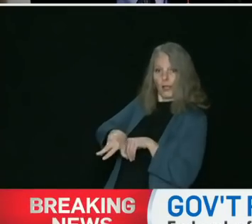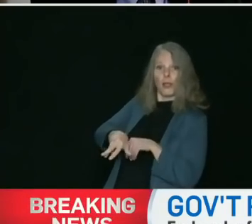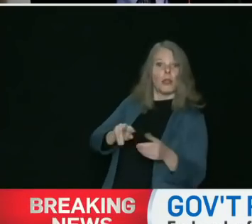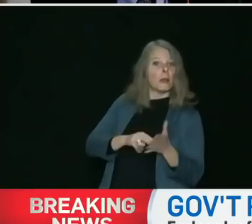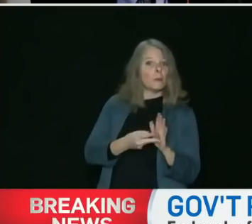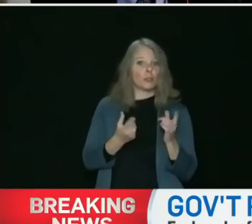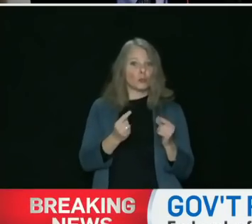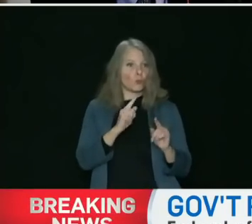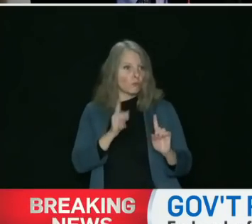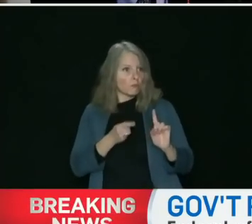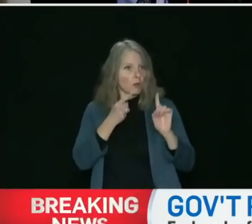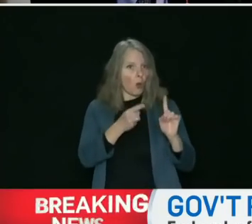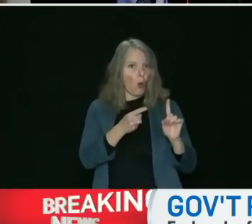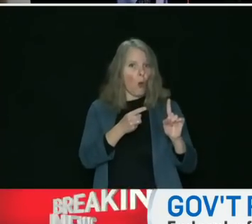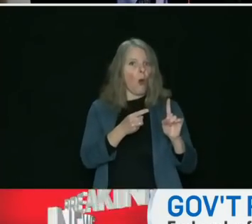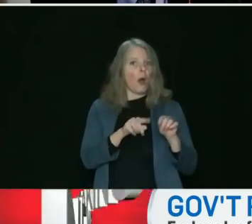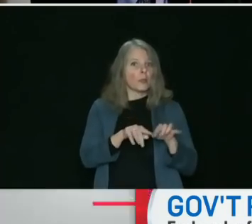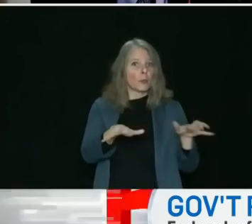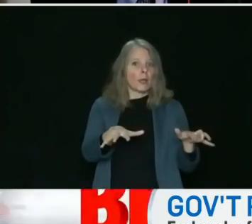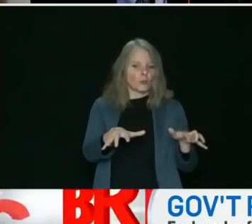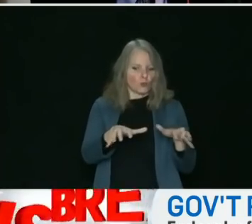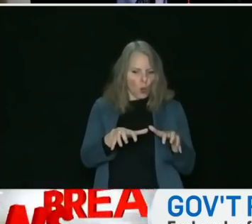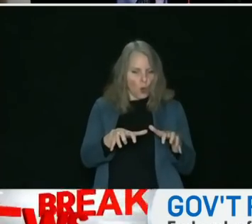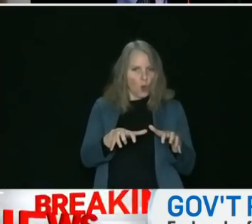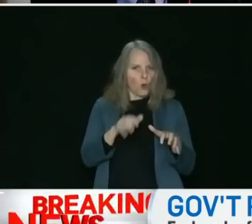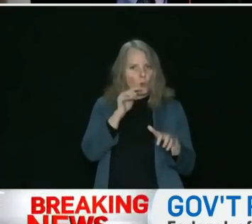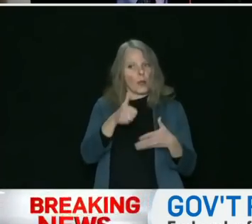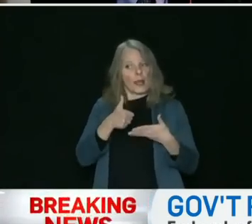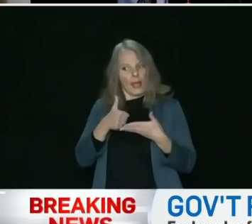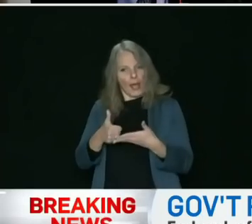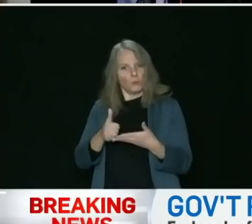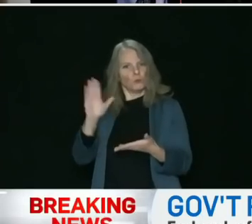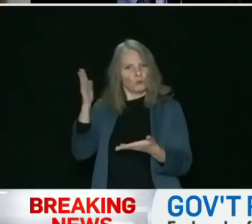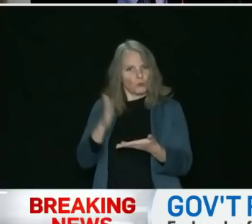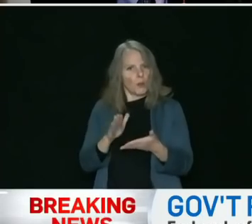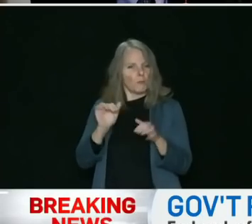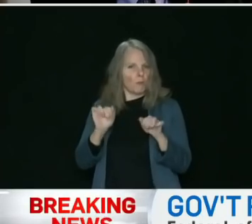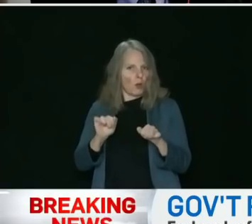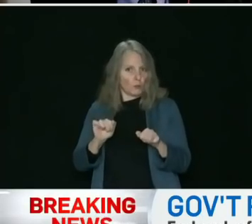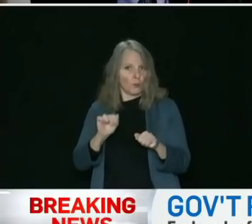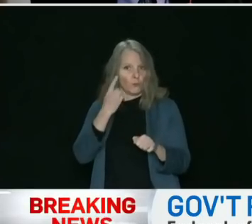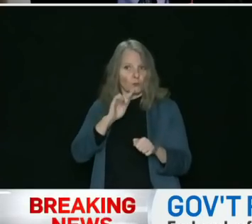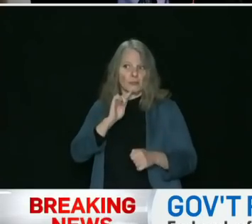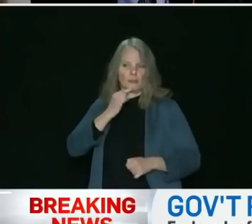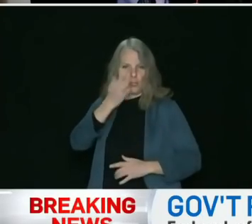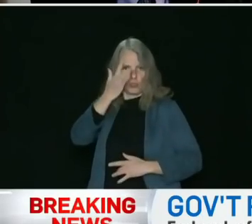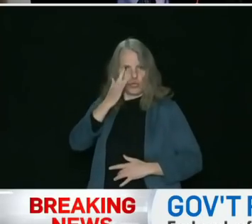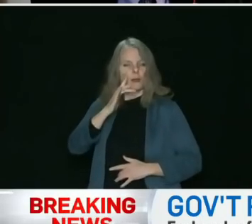CASES CAUSING SEVERE DISEASE, SO